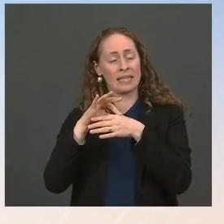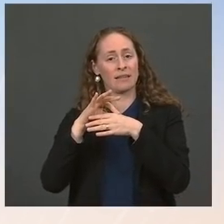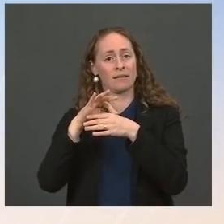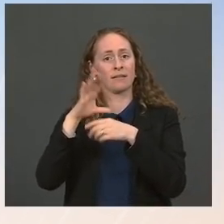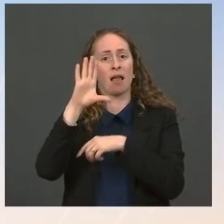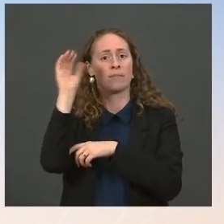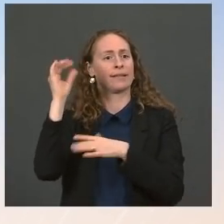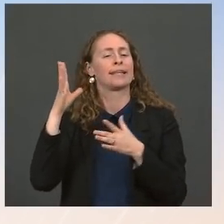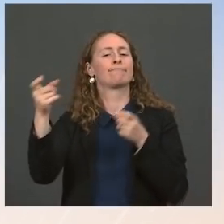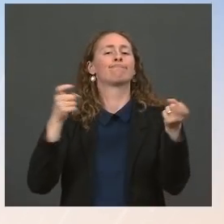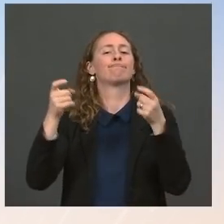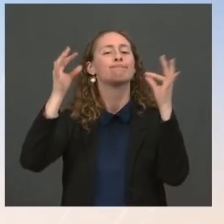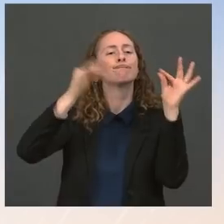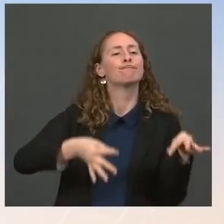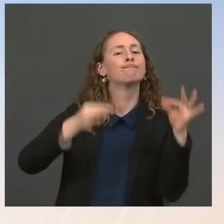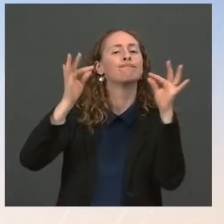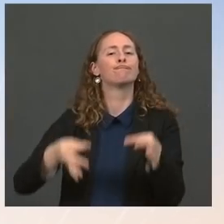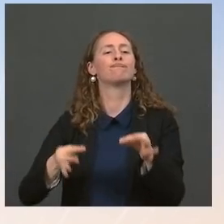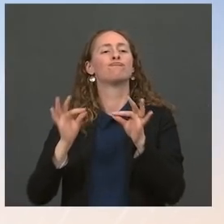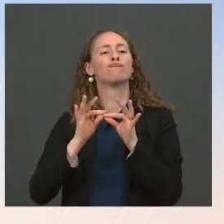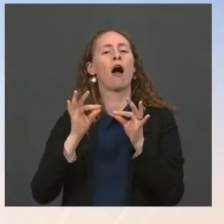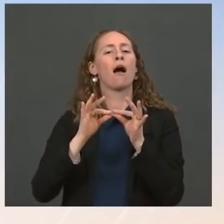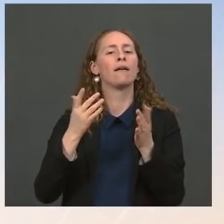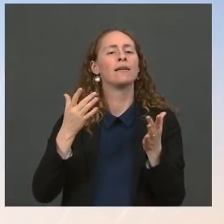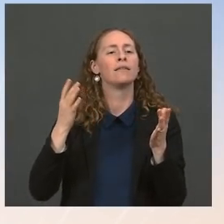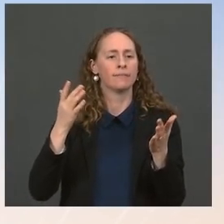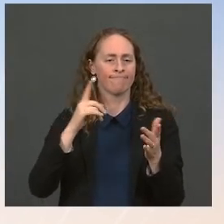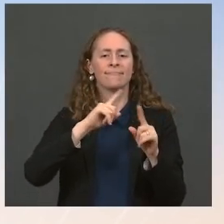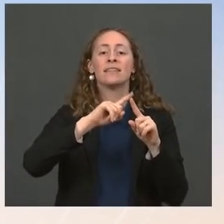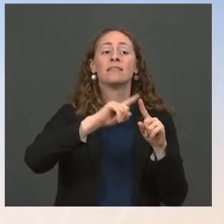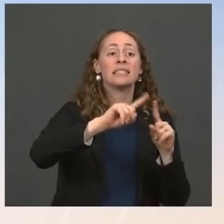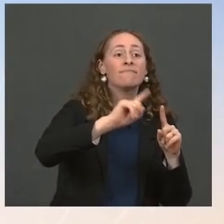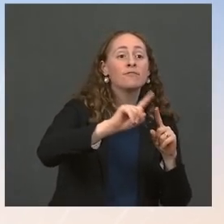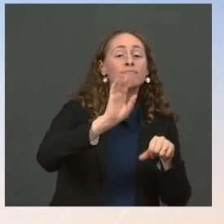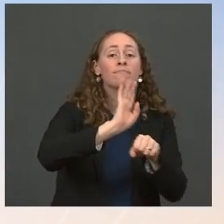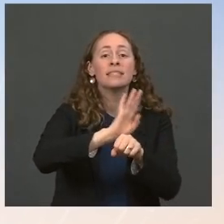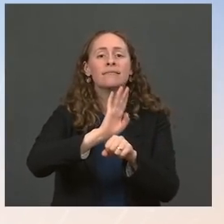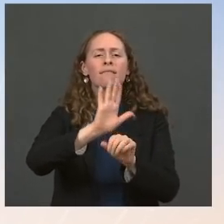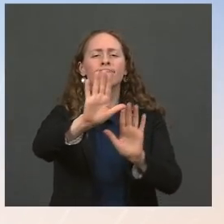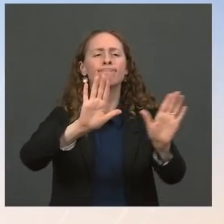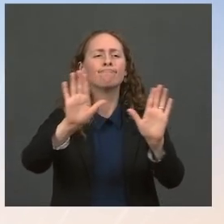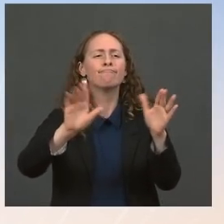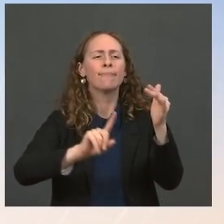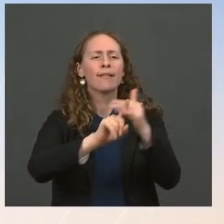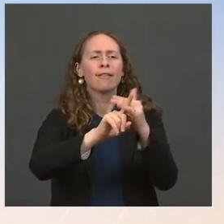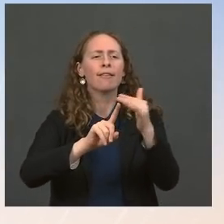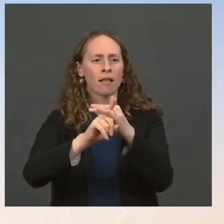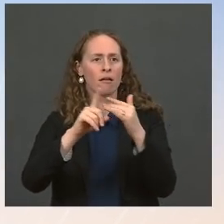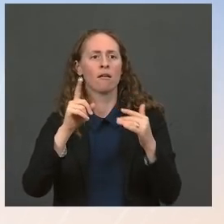and that different industries have different issues in the supply chains -- different issues that are causing some increases in prices.